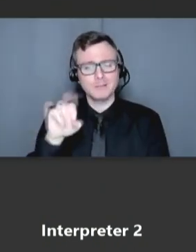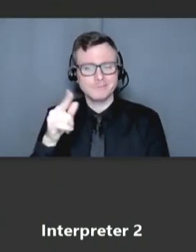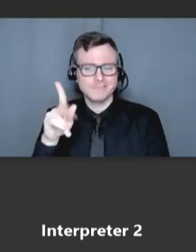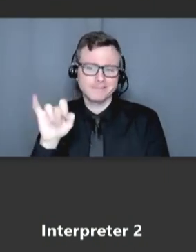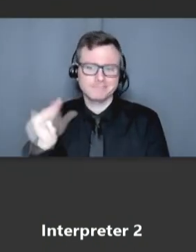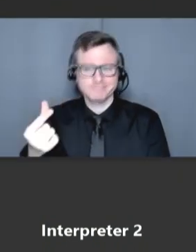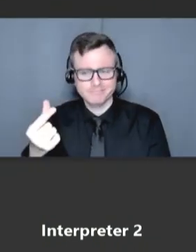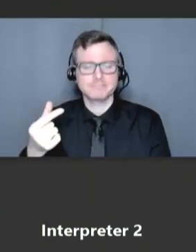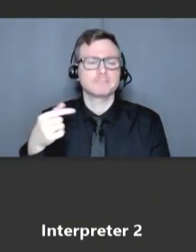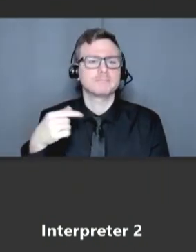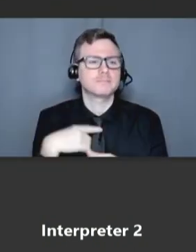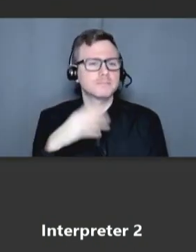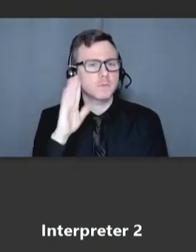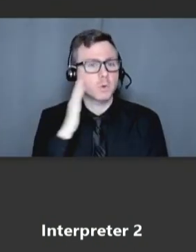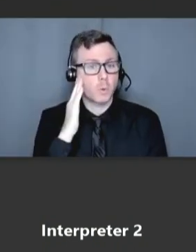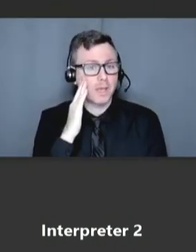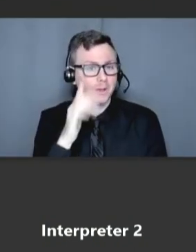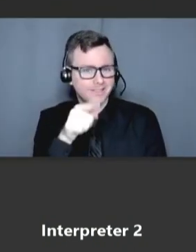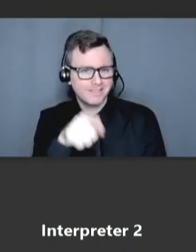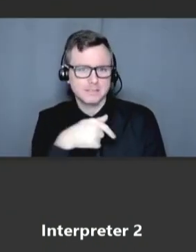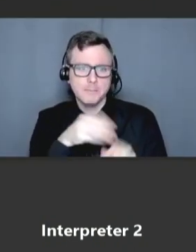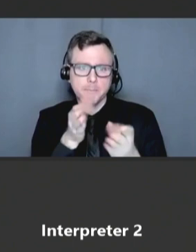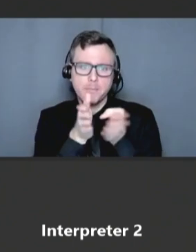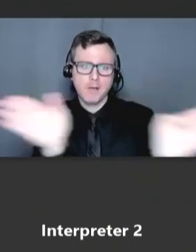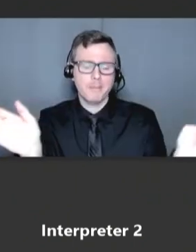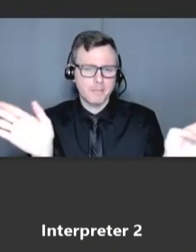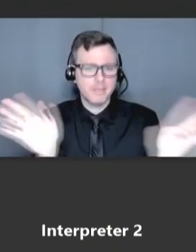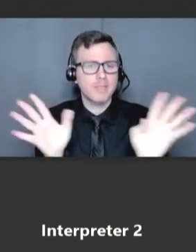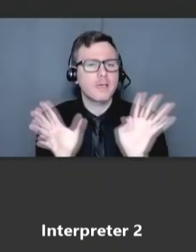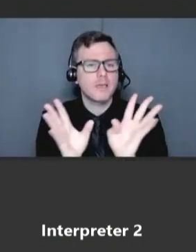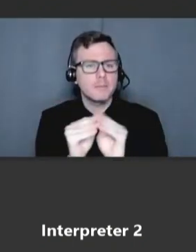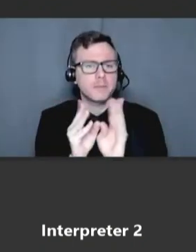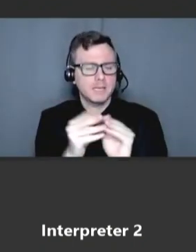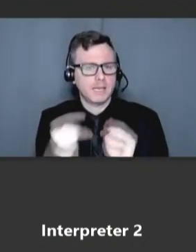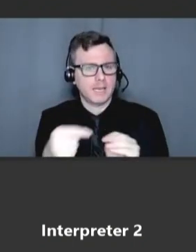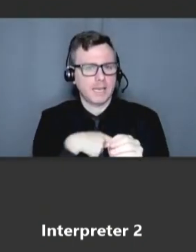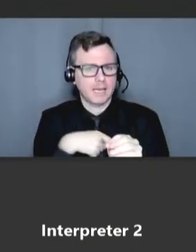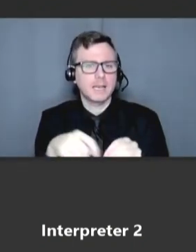everyone is aware this is a public meeting and it's being webcasted on the HHS website.